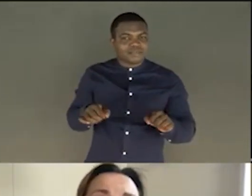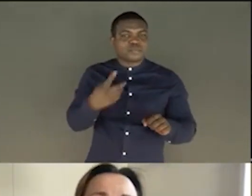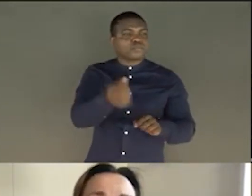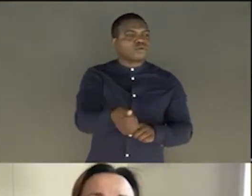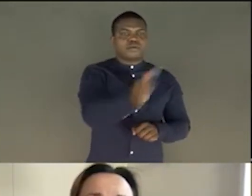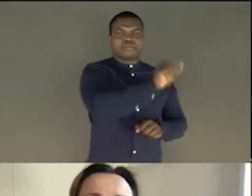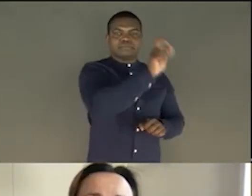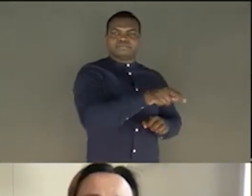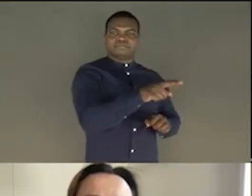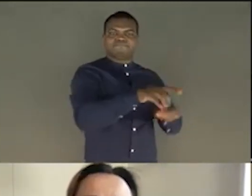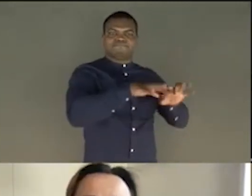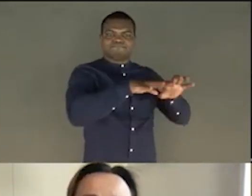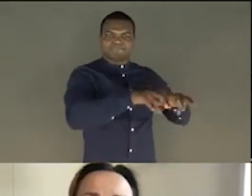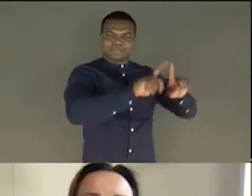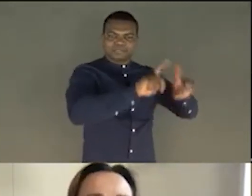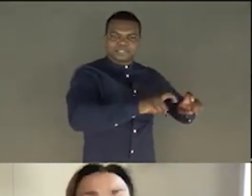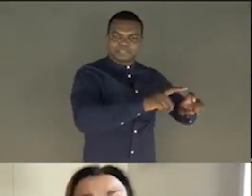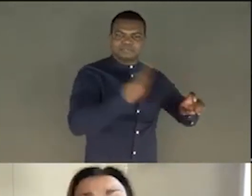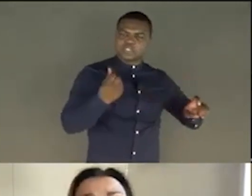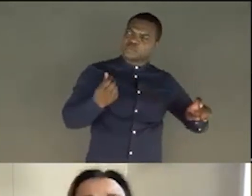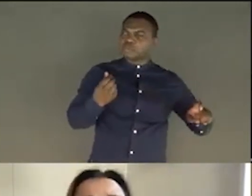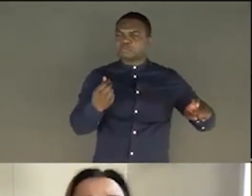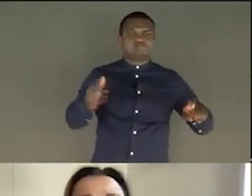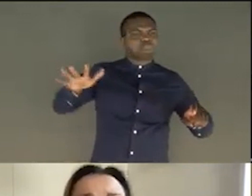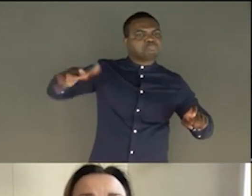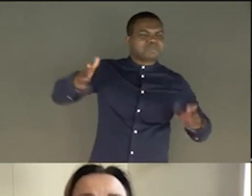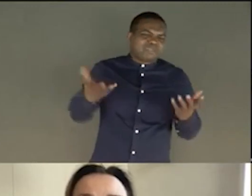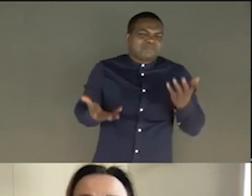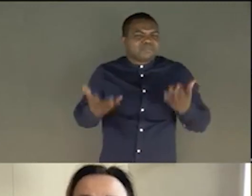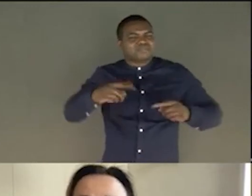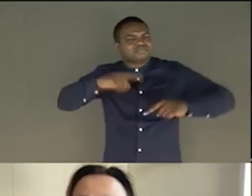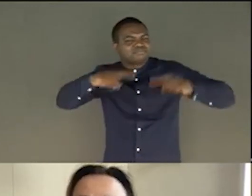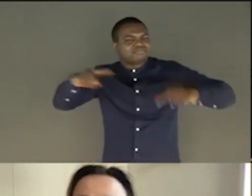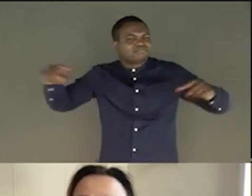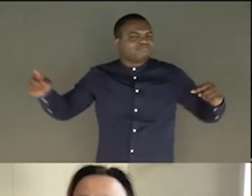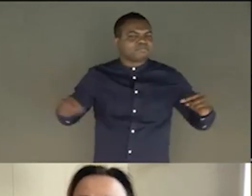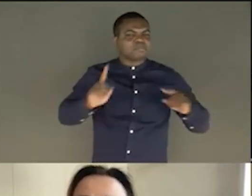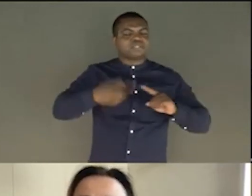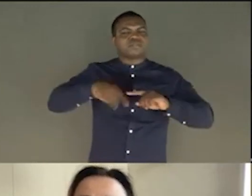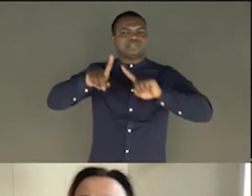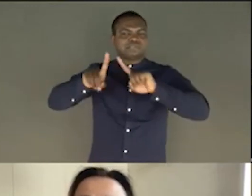I think that's a good, really good piece of argument for involvement of users.